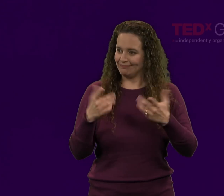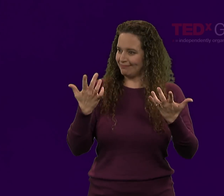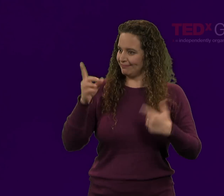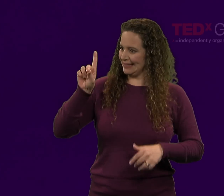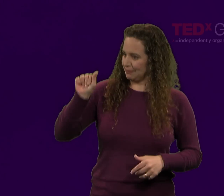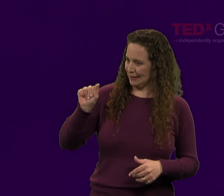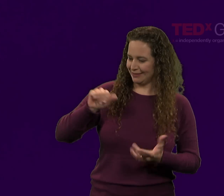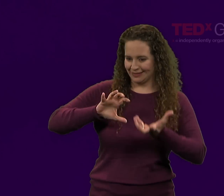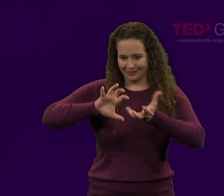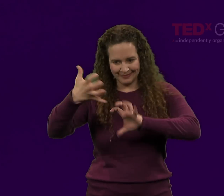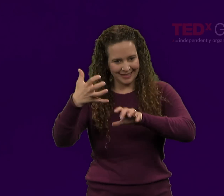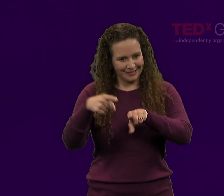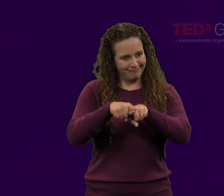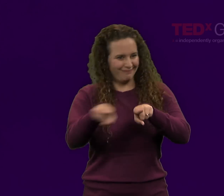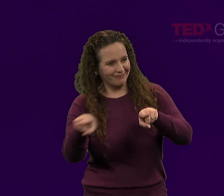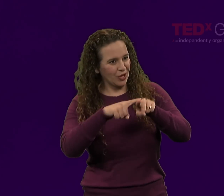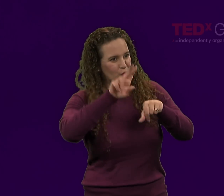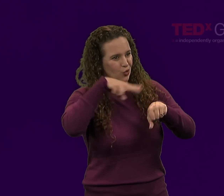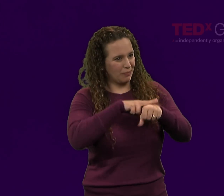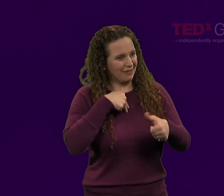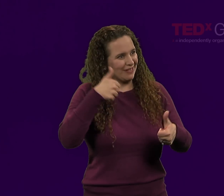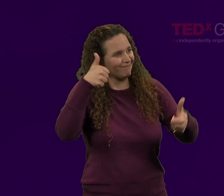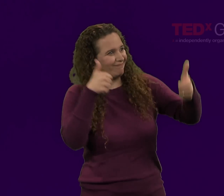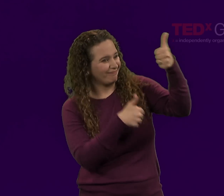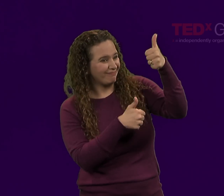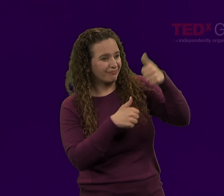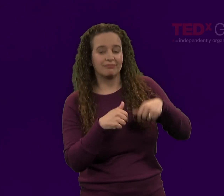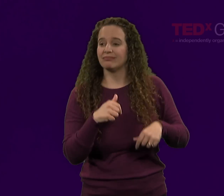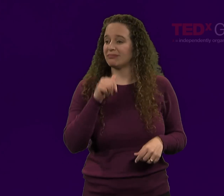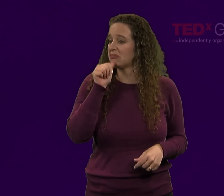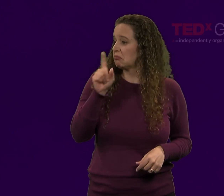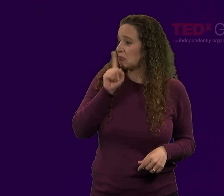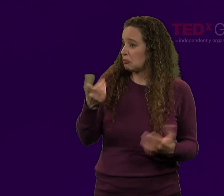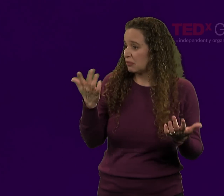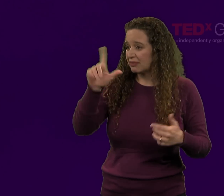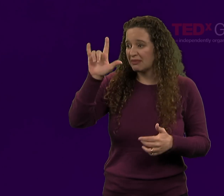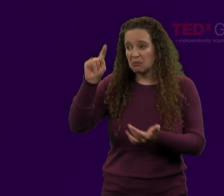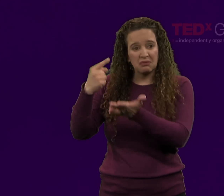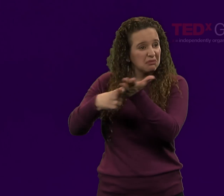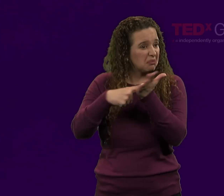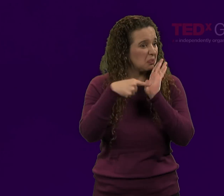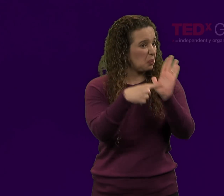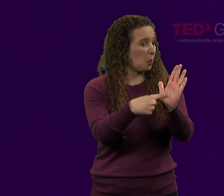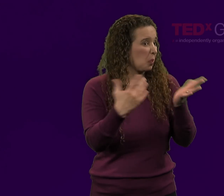Now do we see ourselves as being disabled? Deviant from the norm, and in some ways, somehow unorthodox,